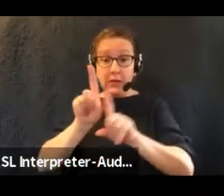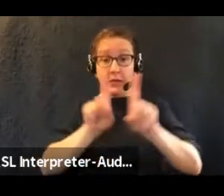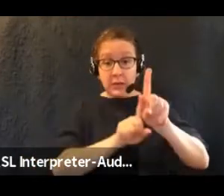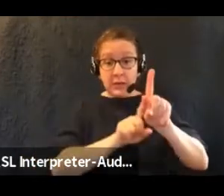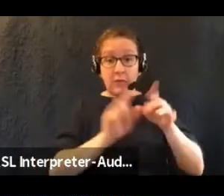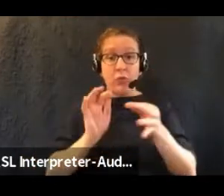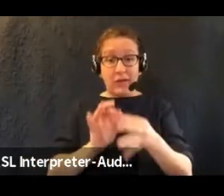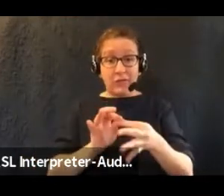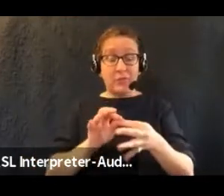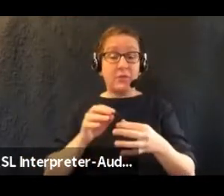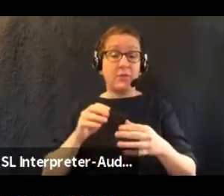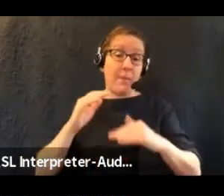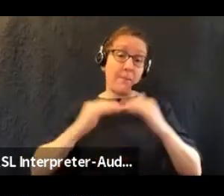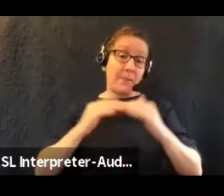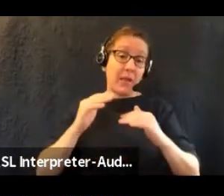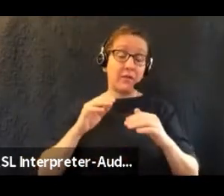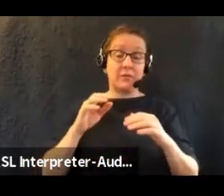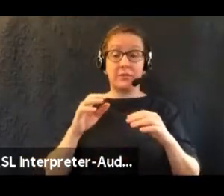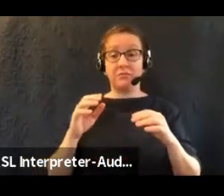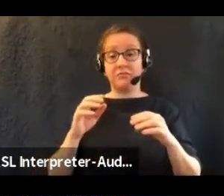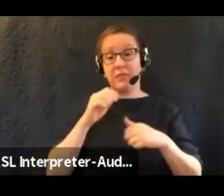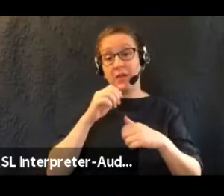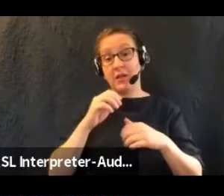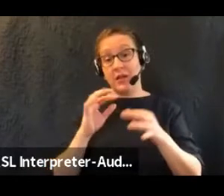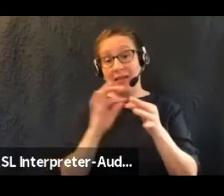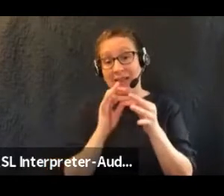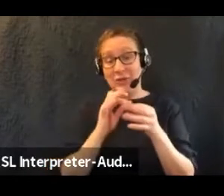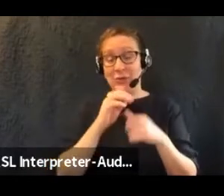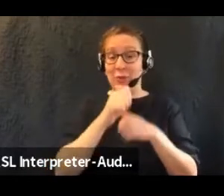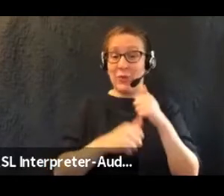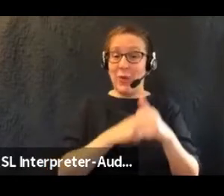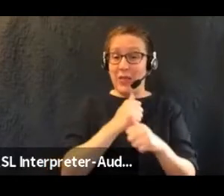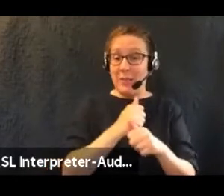to the United States or return to their home countries so we're looking at this throughout